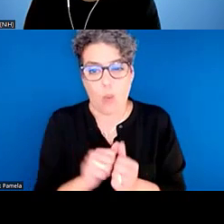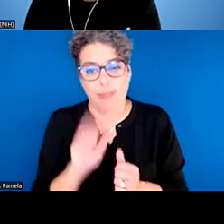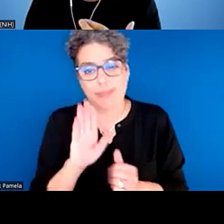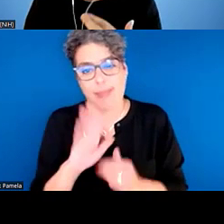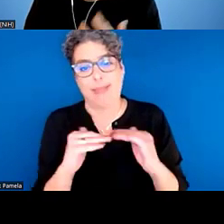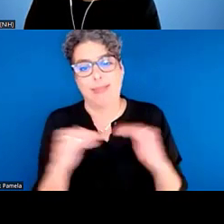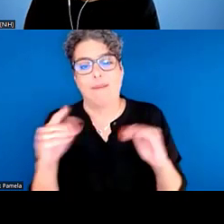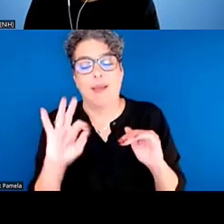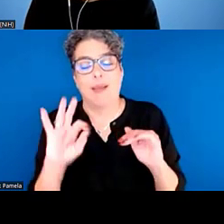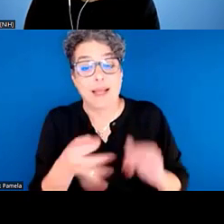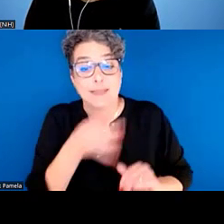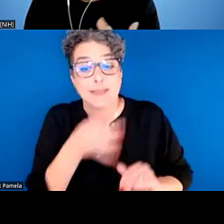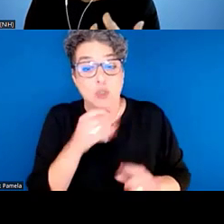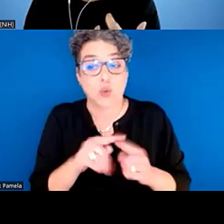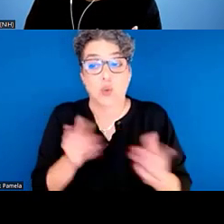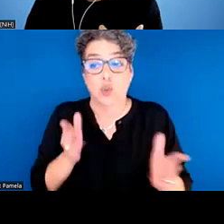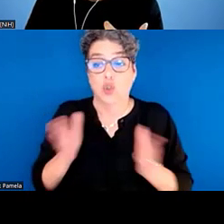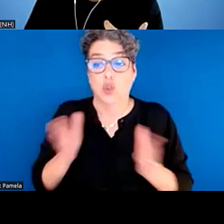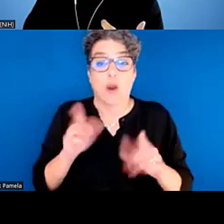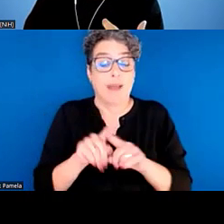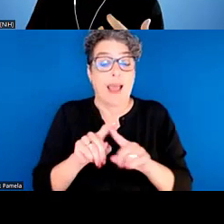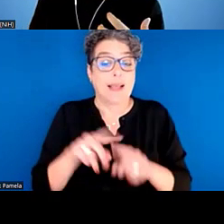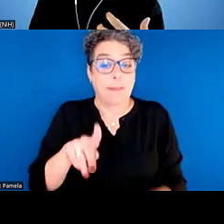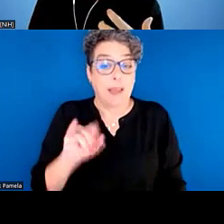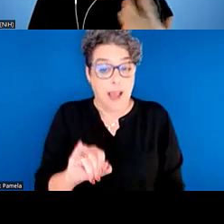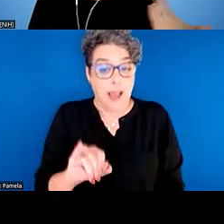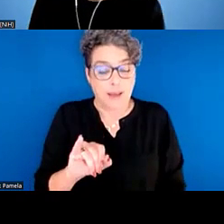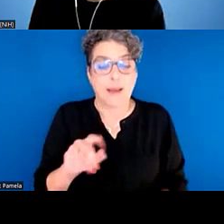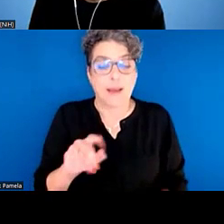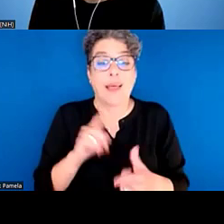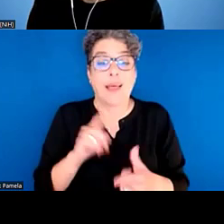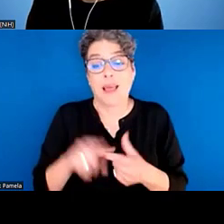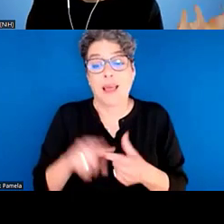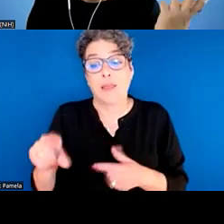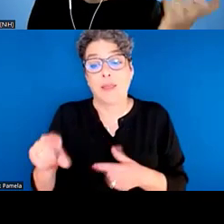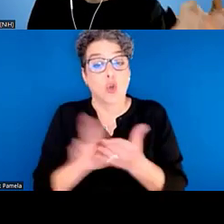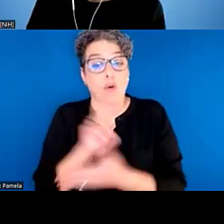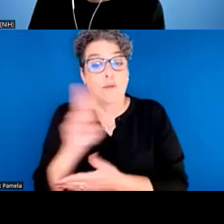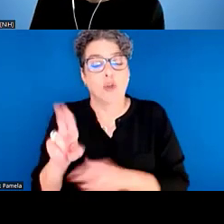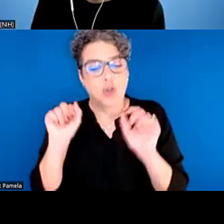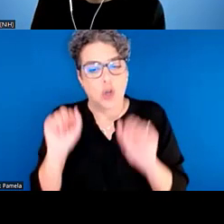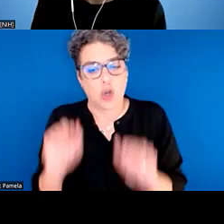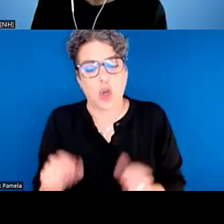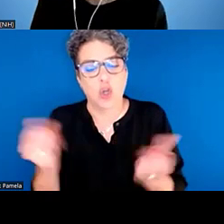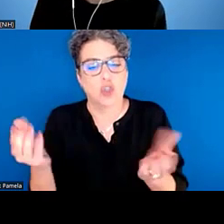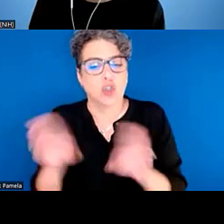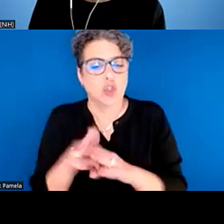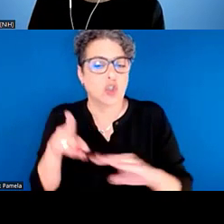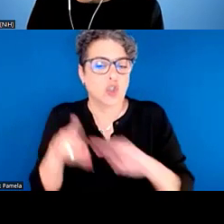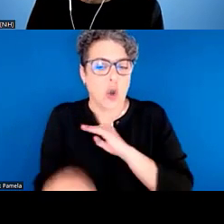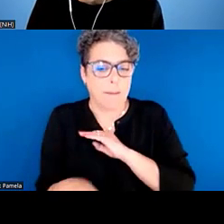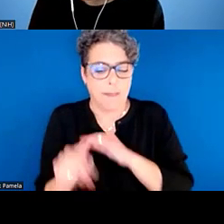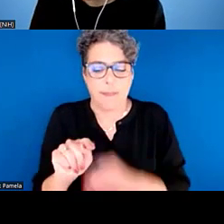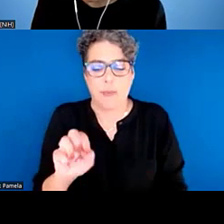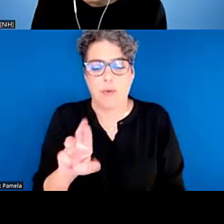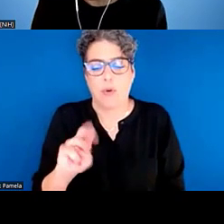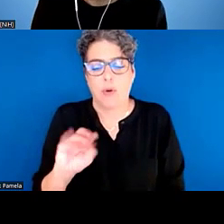that could serve as PI, then they could think about terminating the grant. This is what .. This would be what's called a bilateral termination,